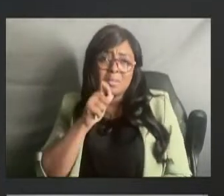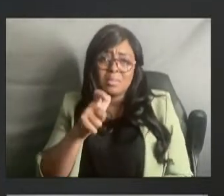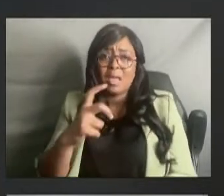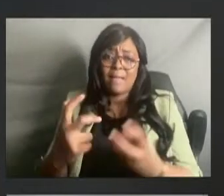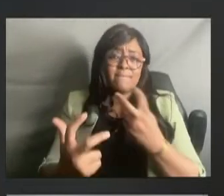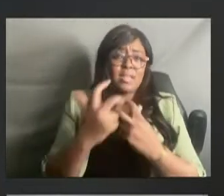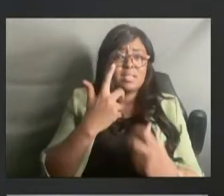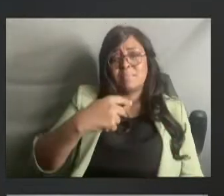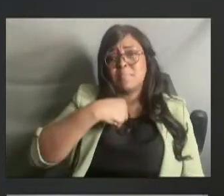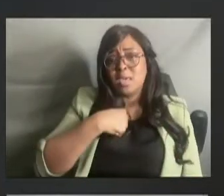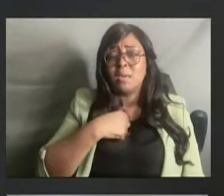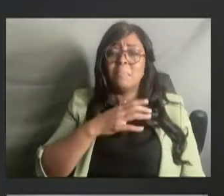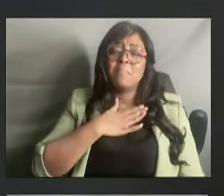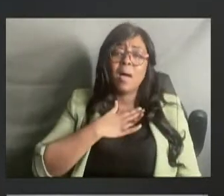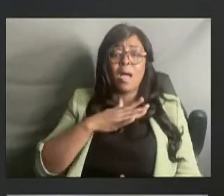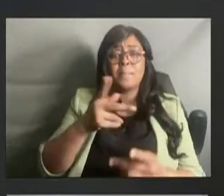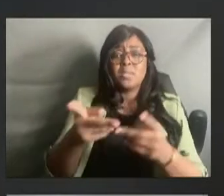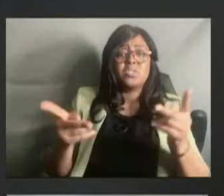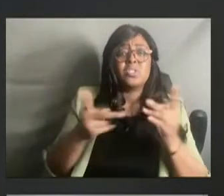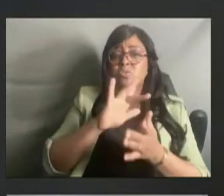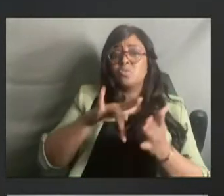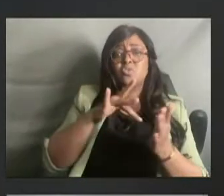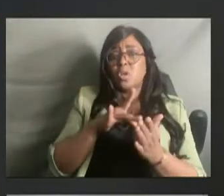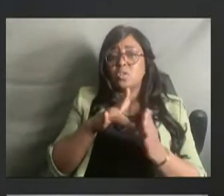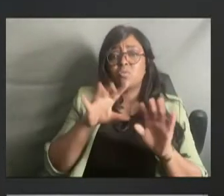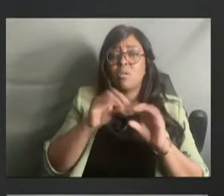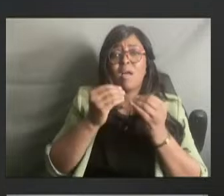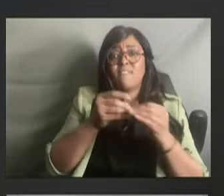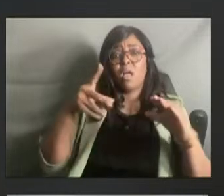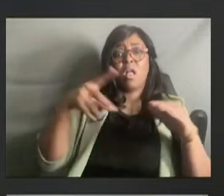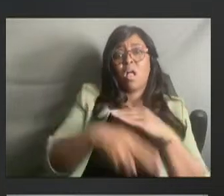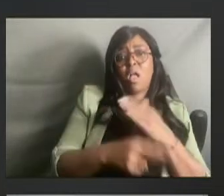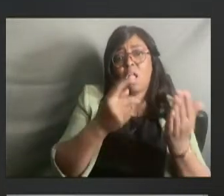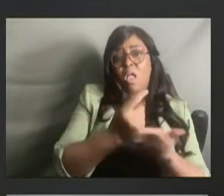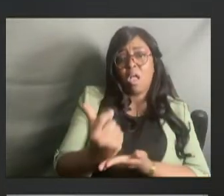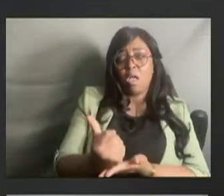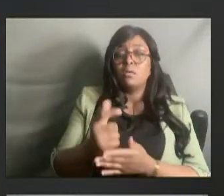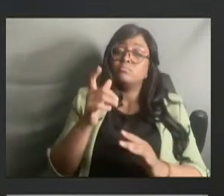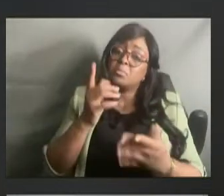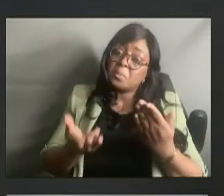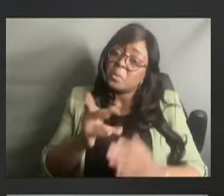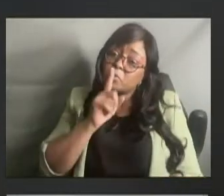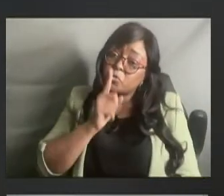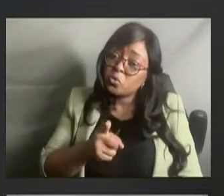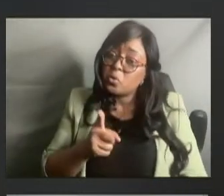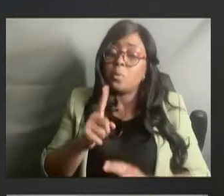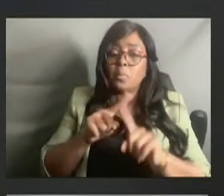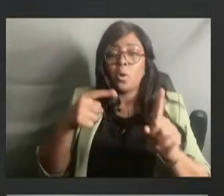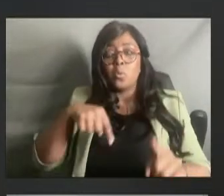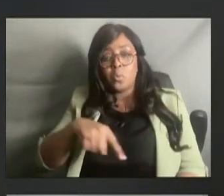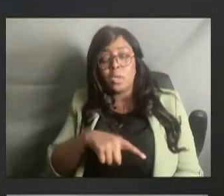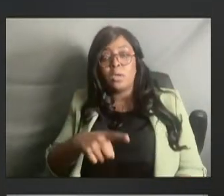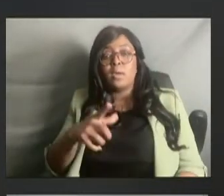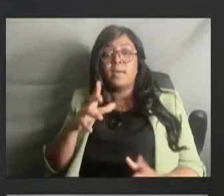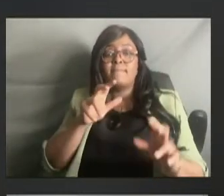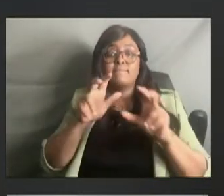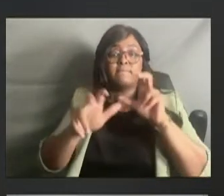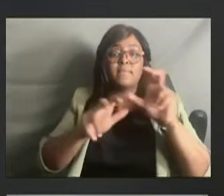our team who are like, you're not investing in me. You just cut my position in Central